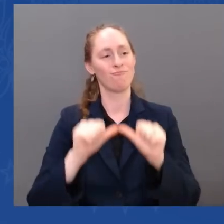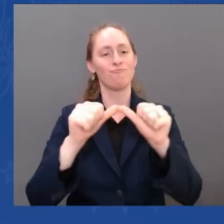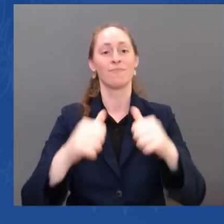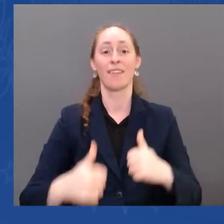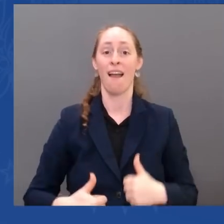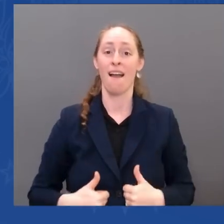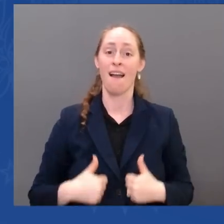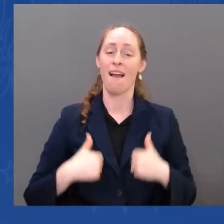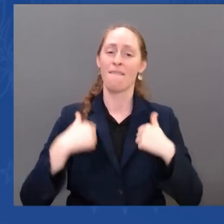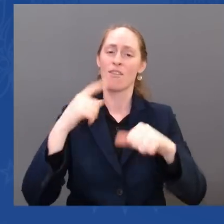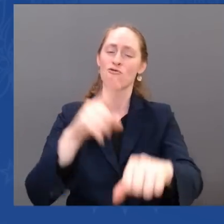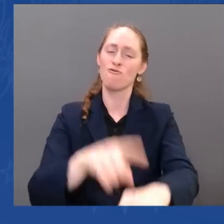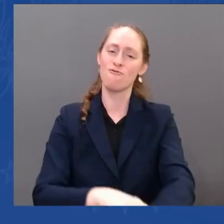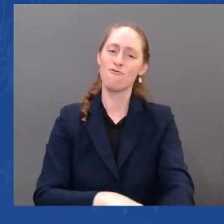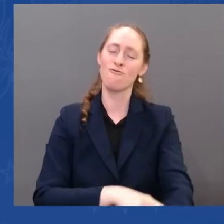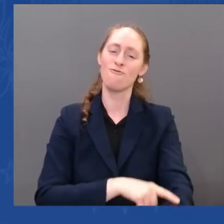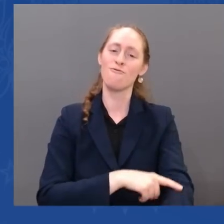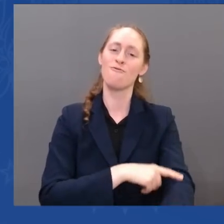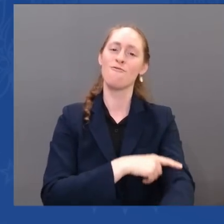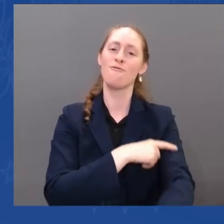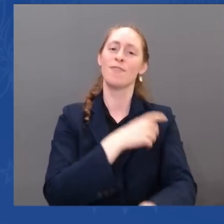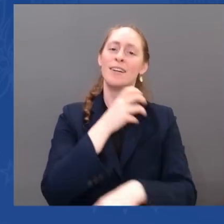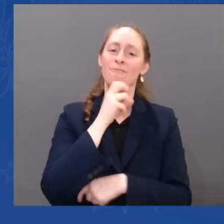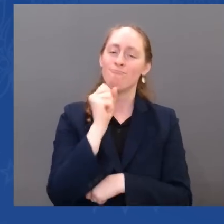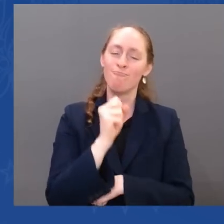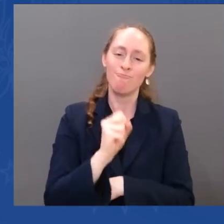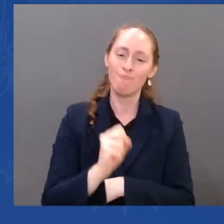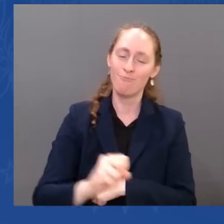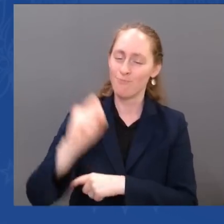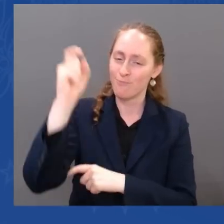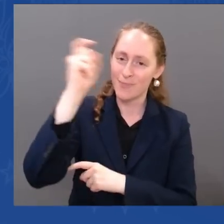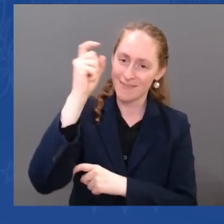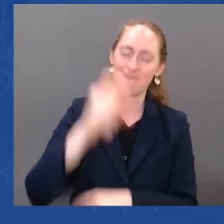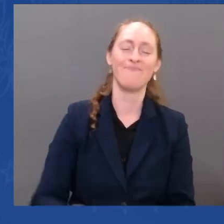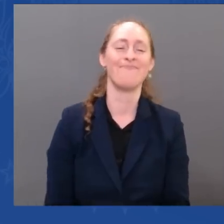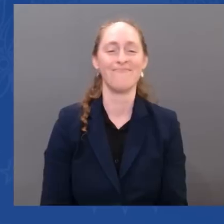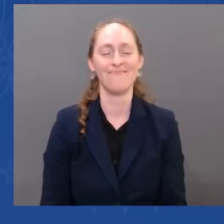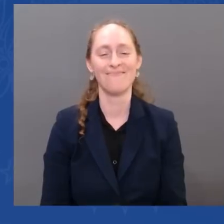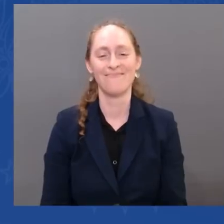And may our creator bless the course of human events